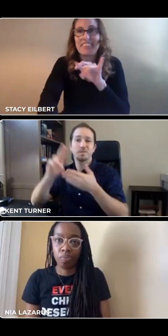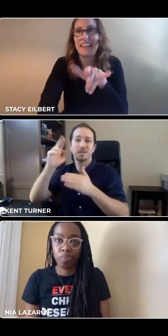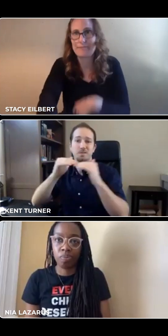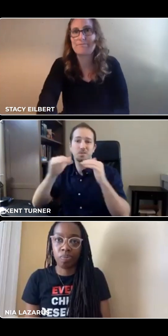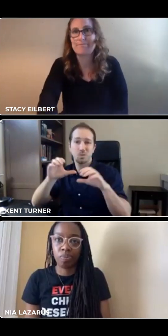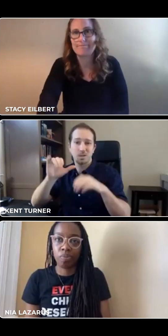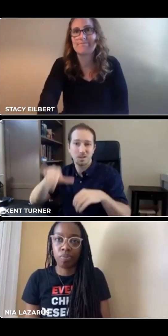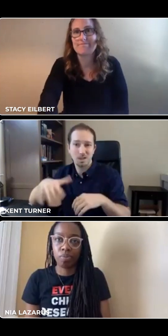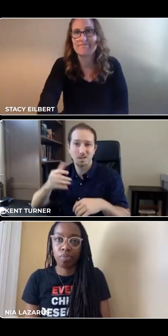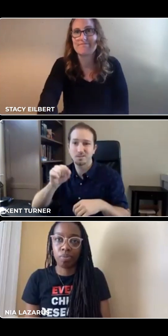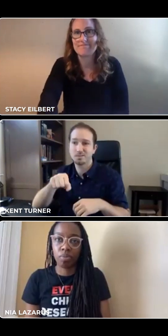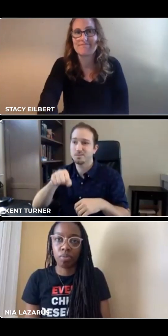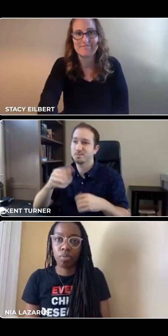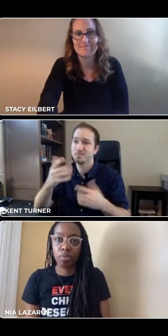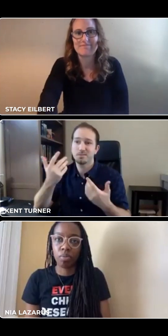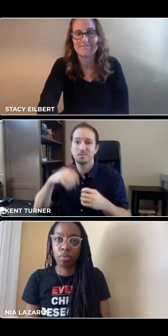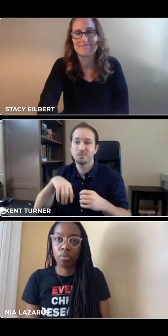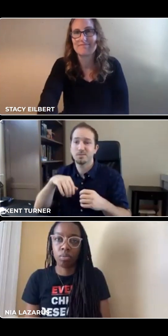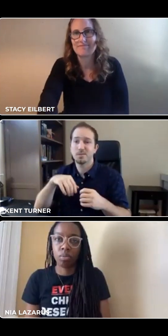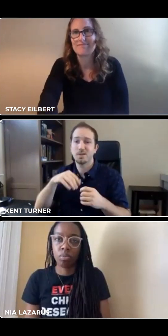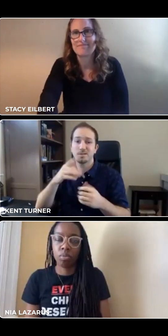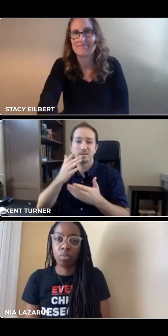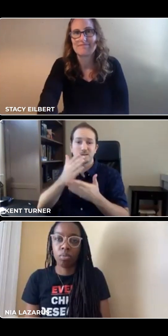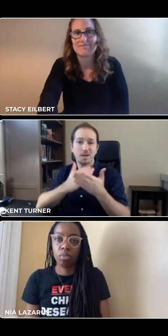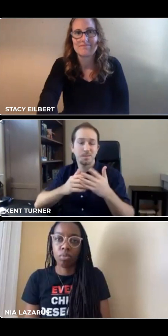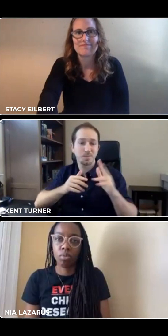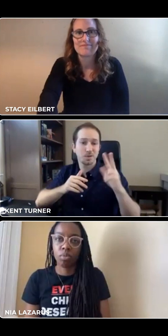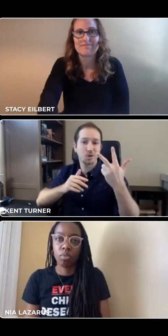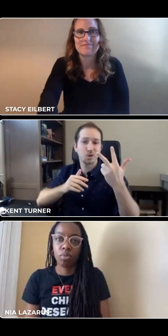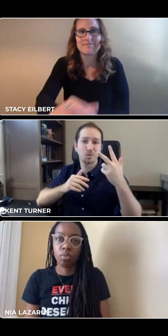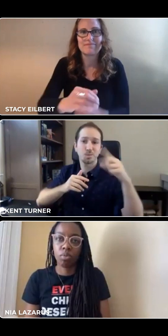And looking in the comments, somebody mentioned pass/fail type of grading. Some universities